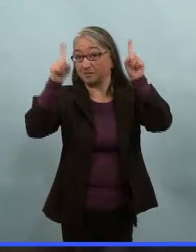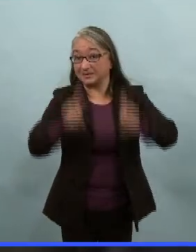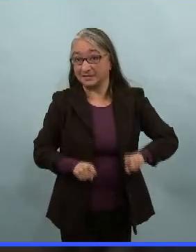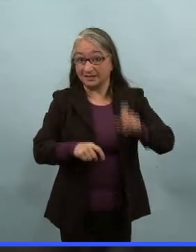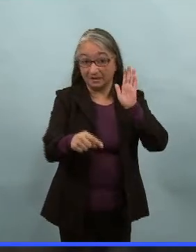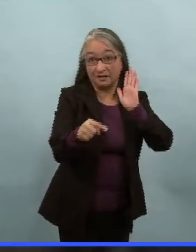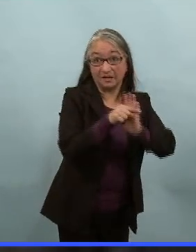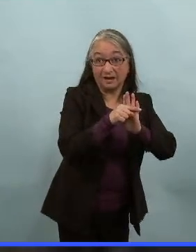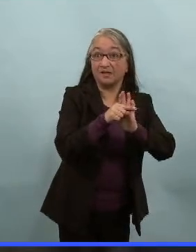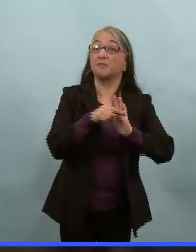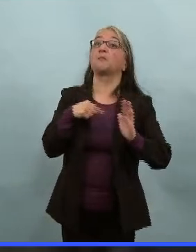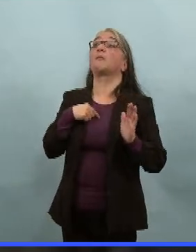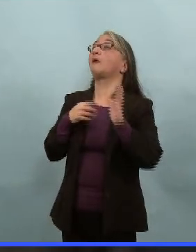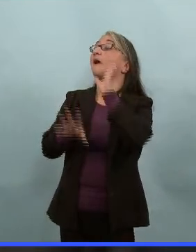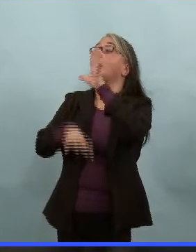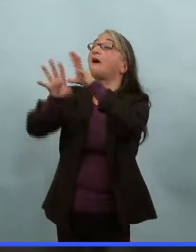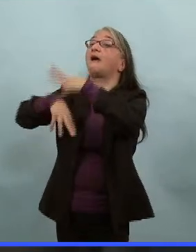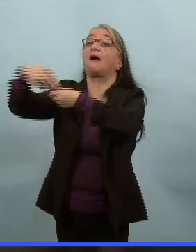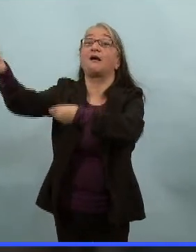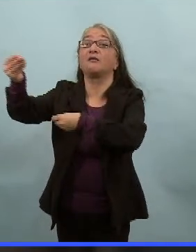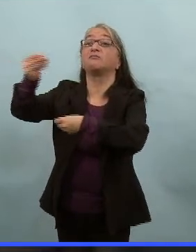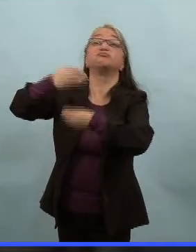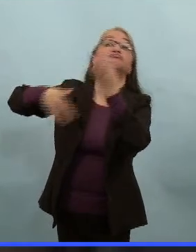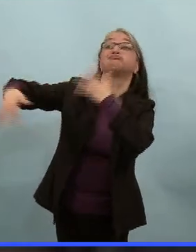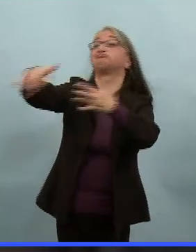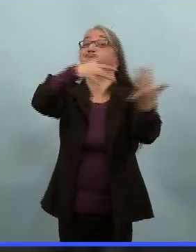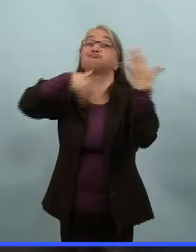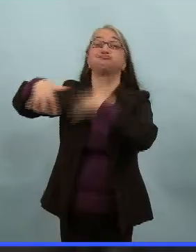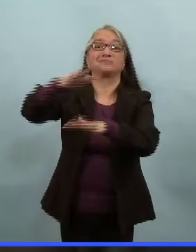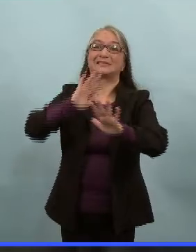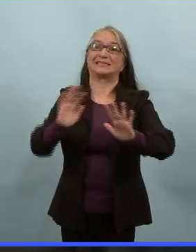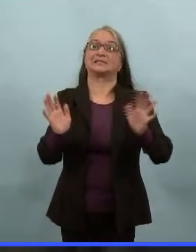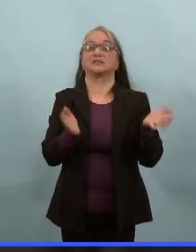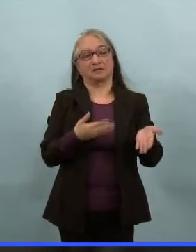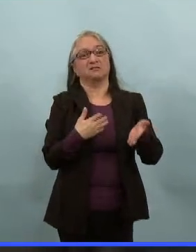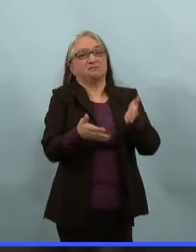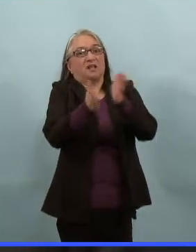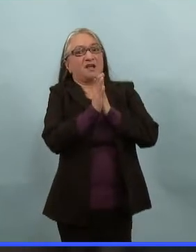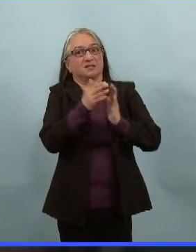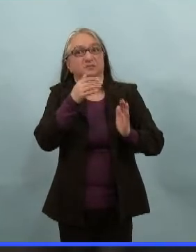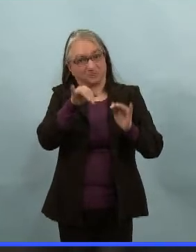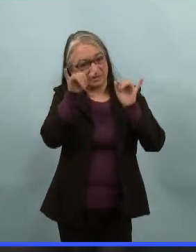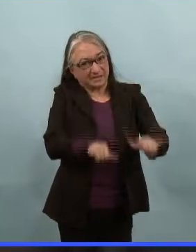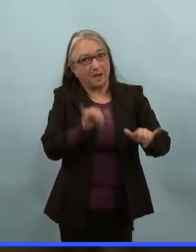to still stay at home so i think that message has to be clear i know some people have been using